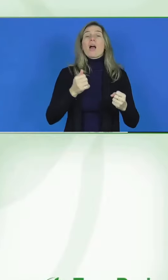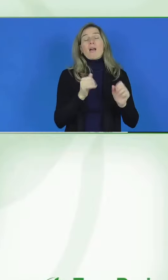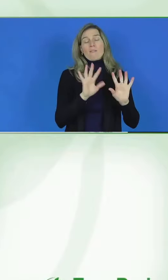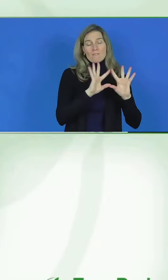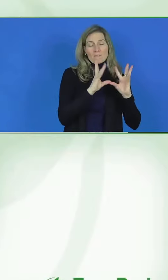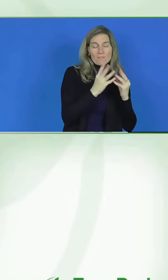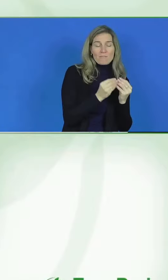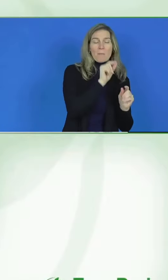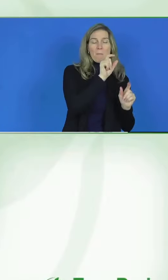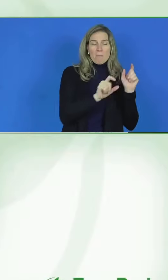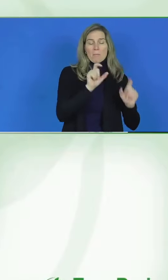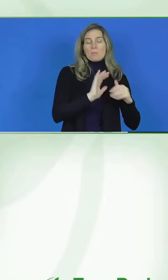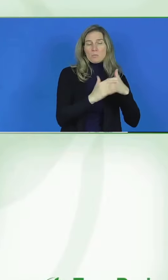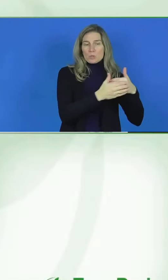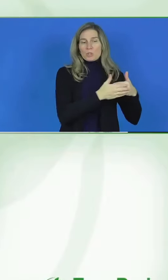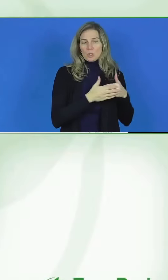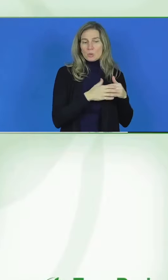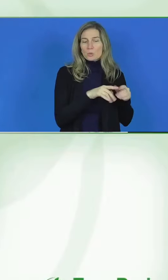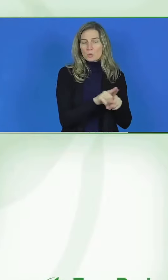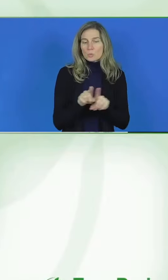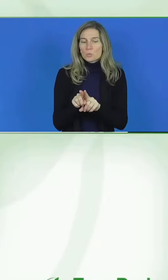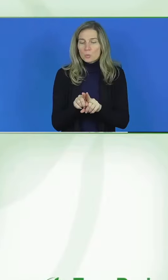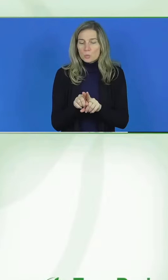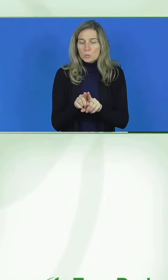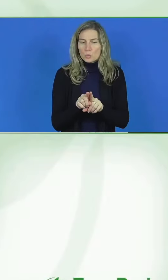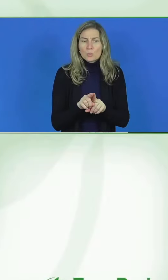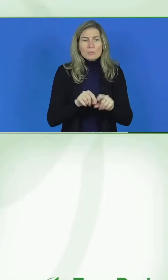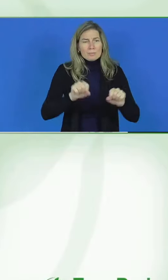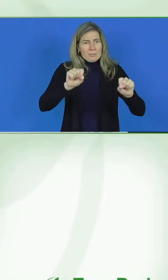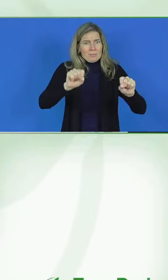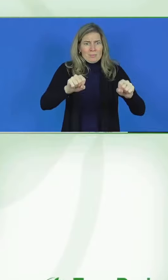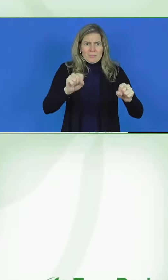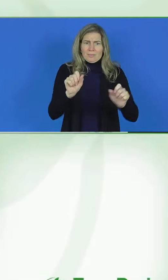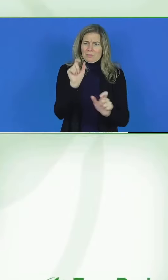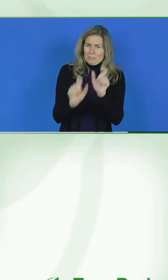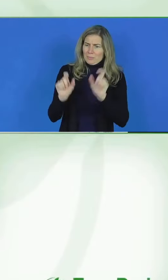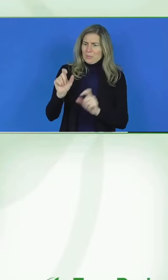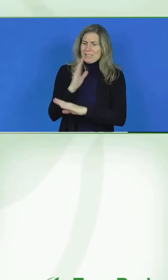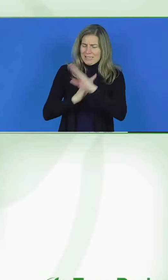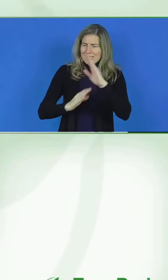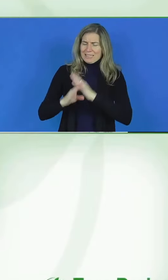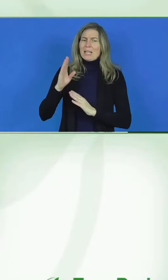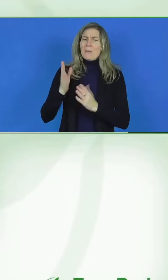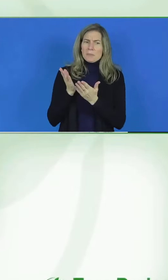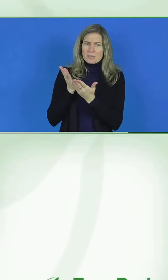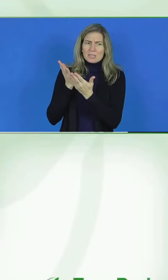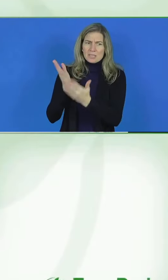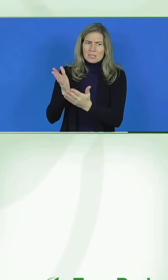I think Ed whose whole architecture of independent living